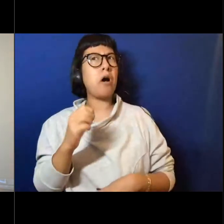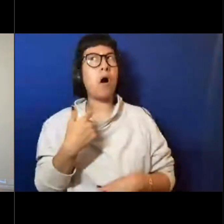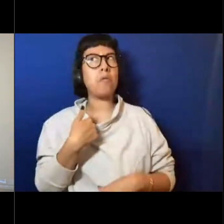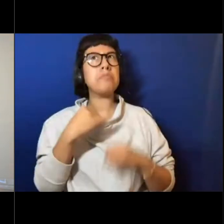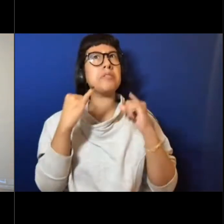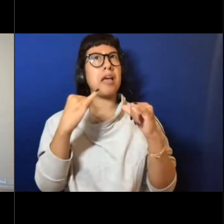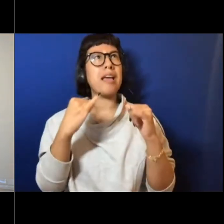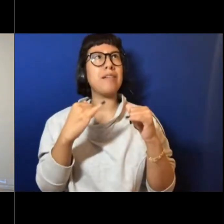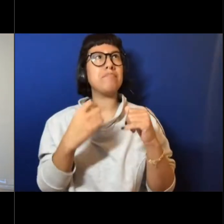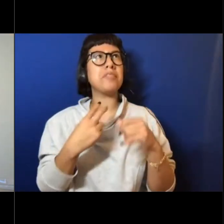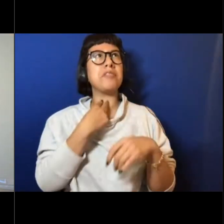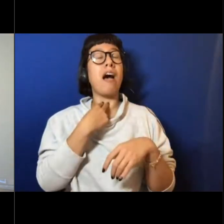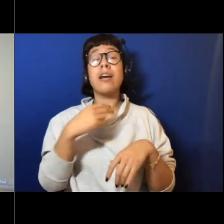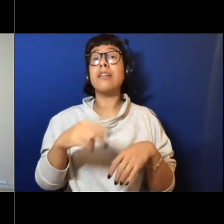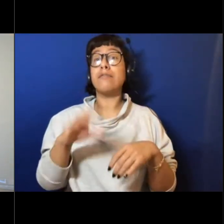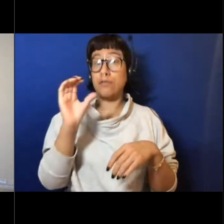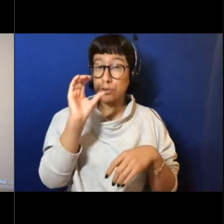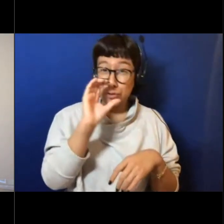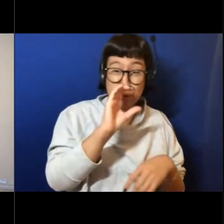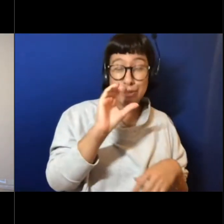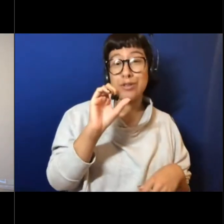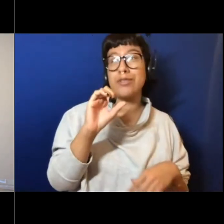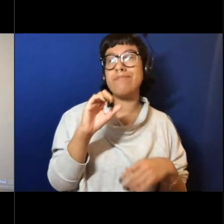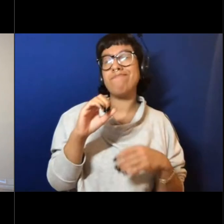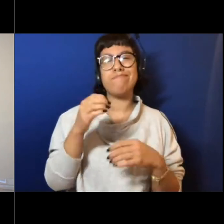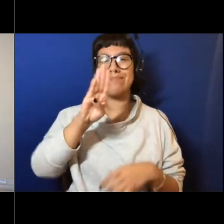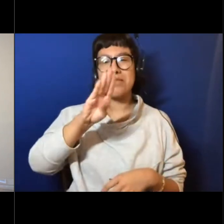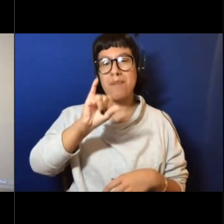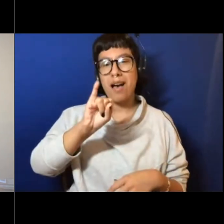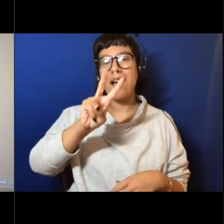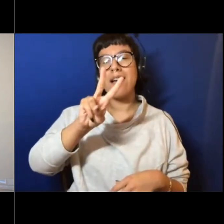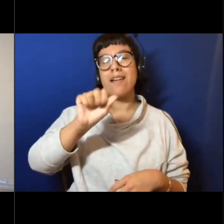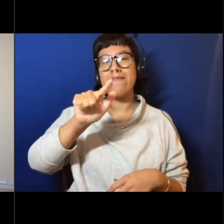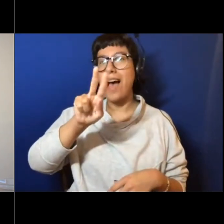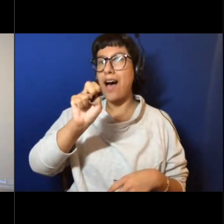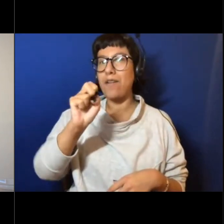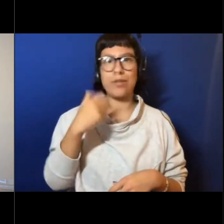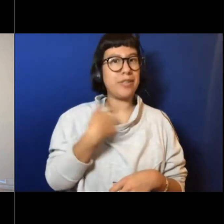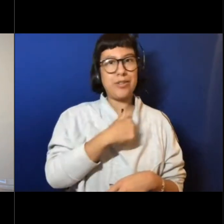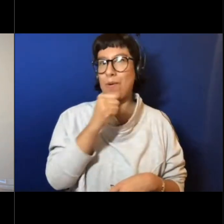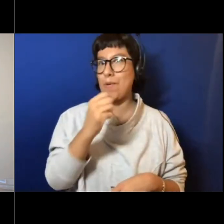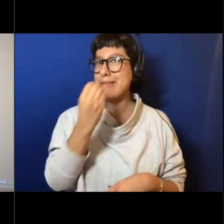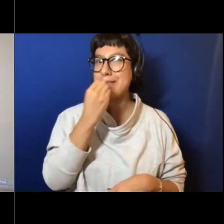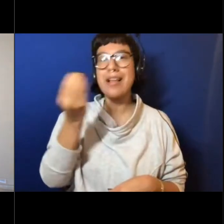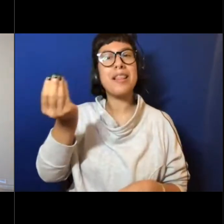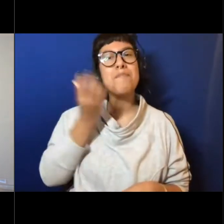If you can a bivalve that we don't eat, let me know by the end of the webinar,